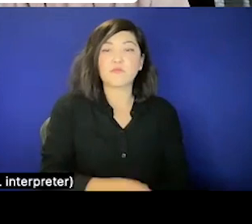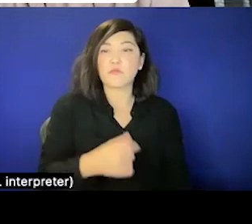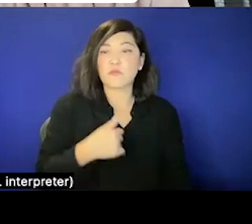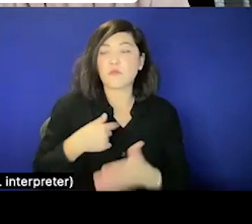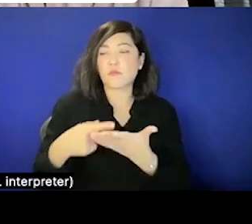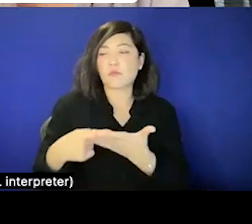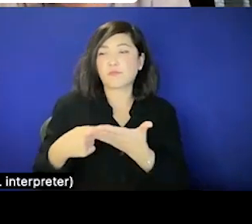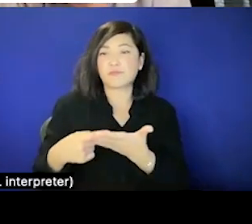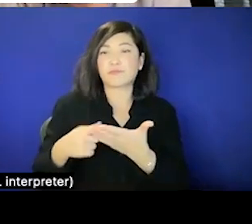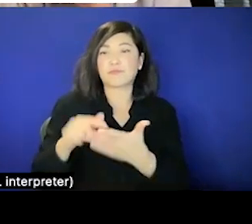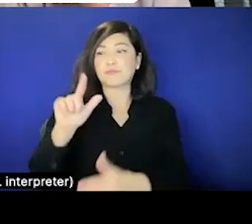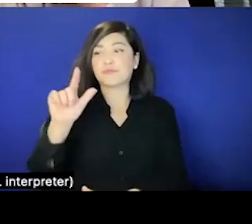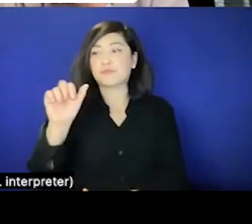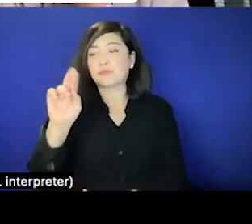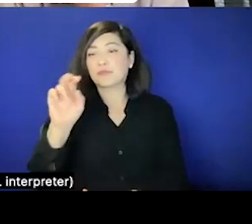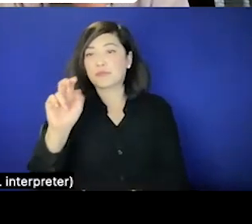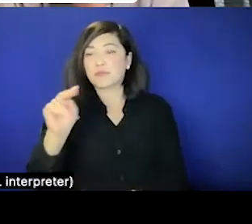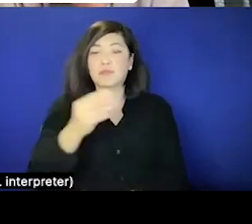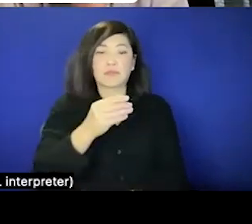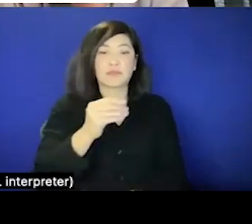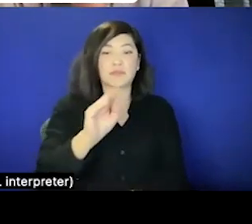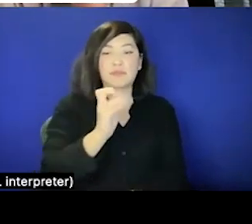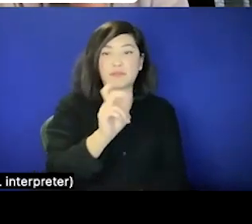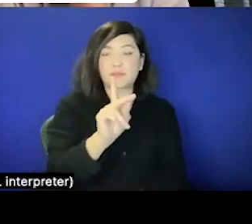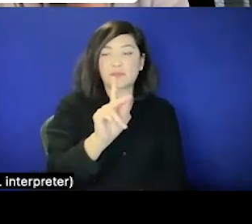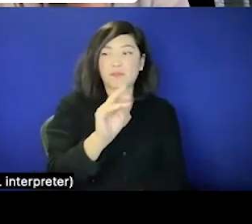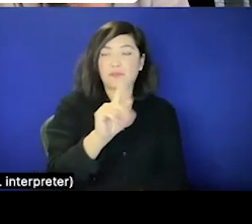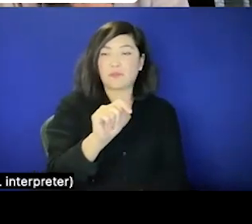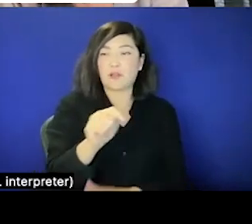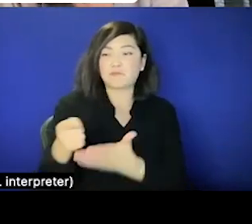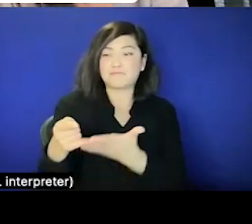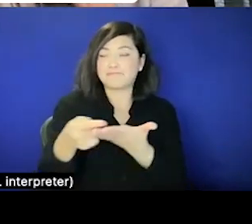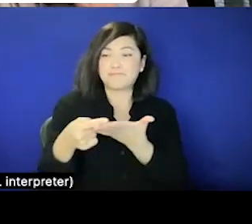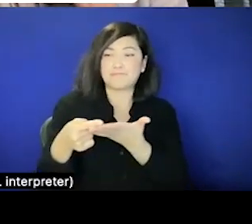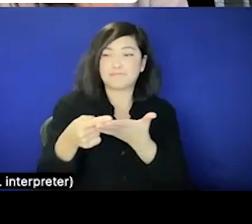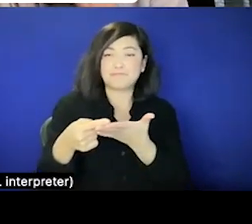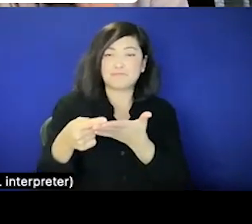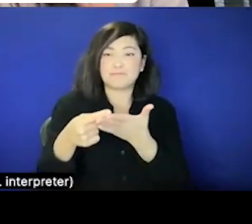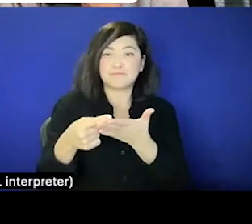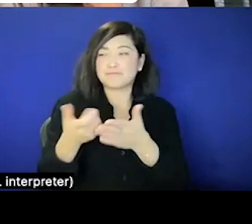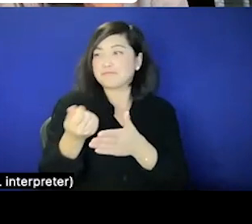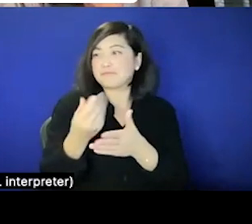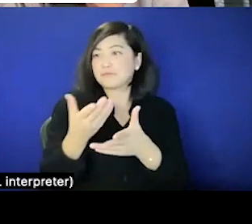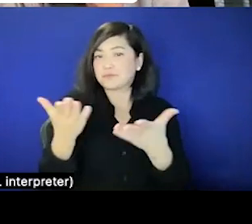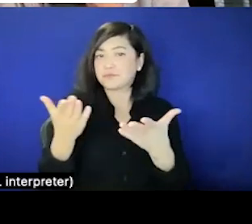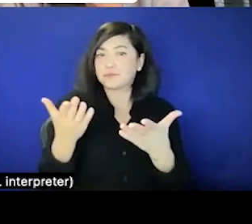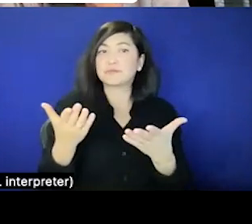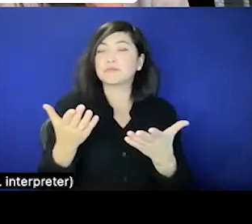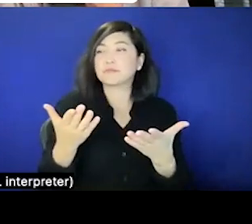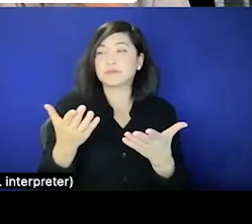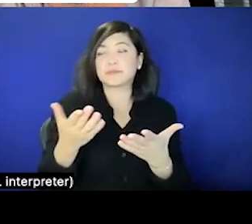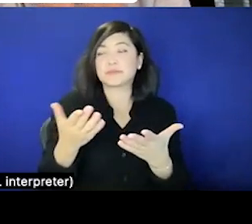BookNet, I had several different things that I said I'd love to be able to see. And these